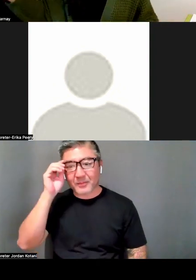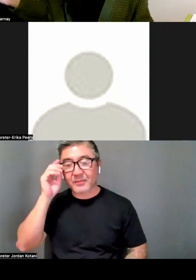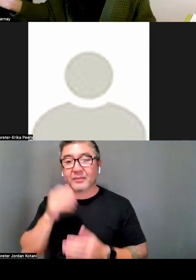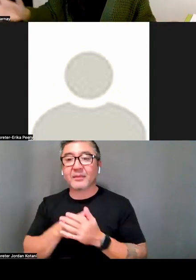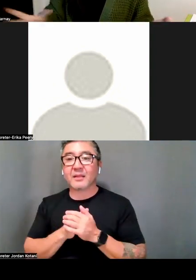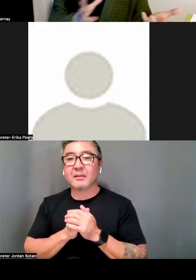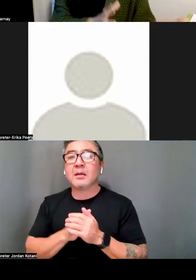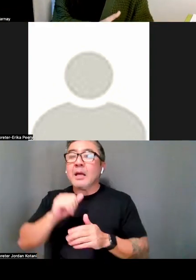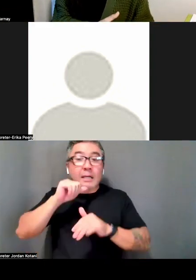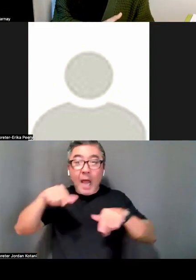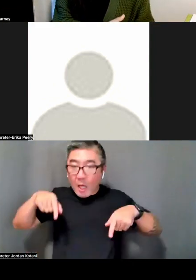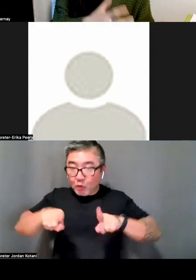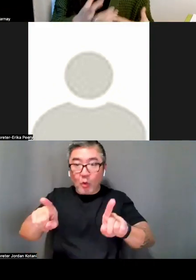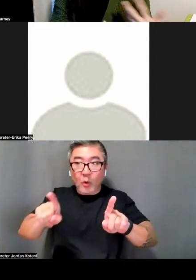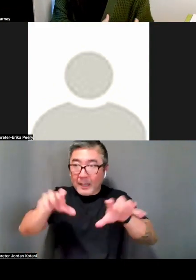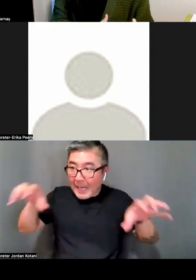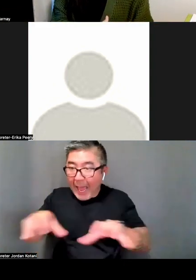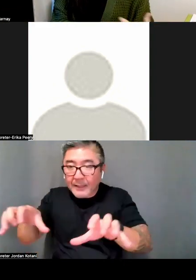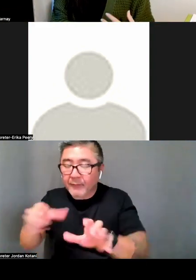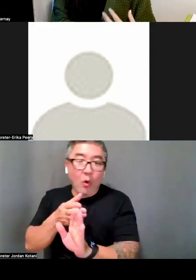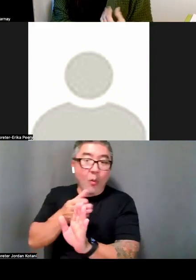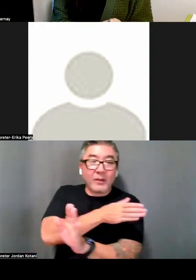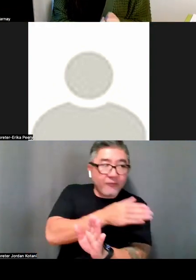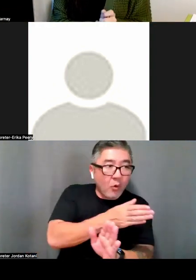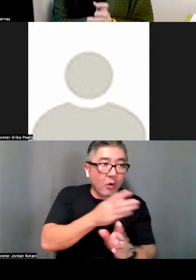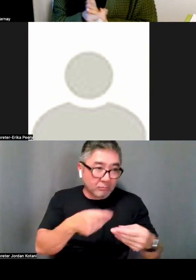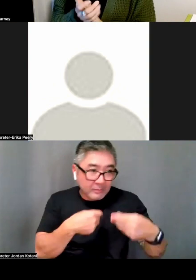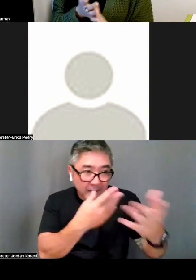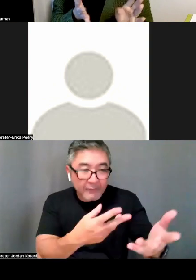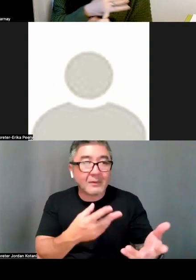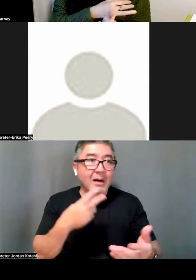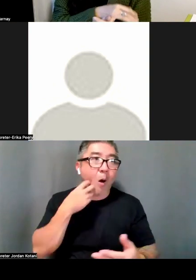activity, but before an activity, getting to do those things. Encouraging crunchy foods.